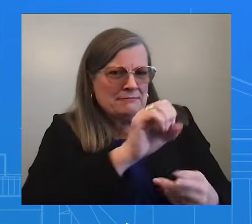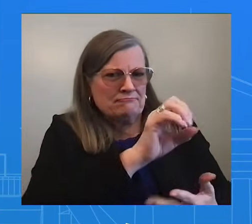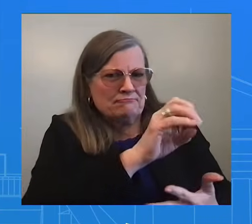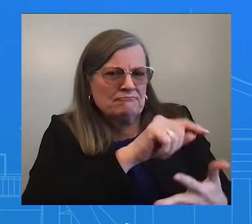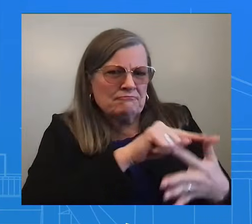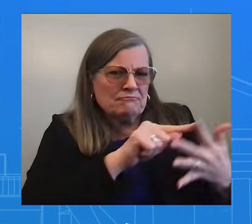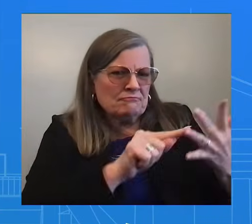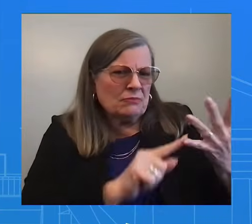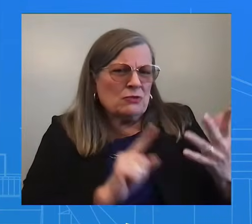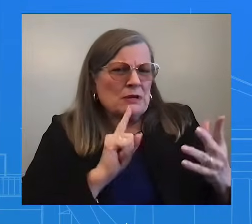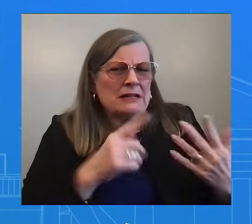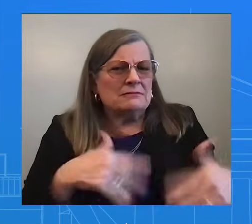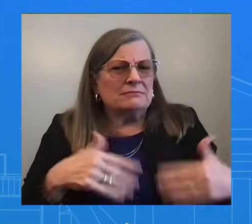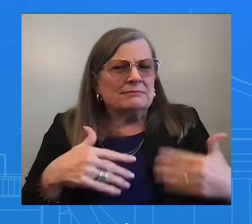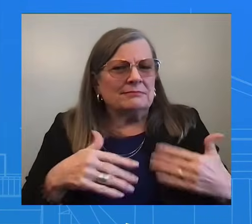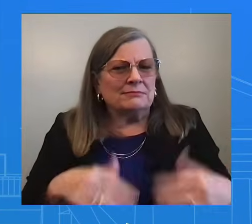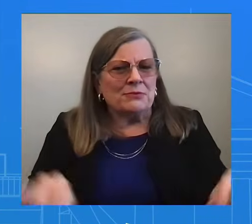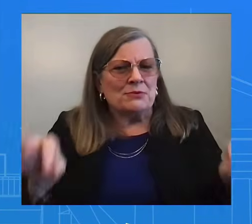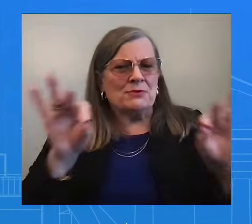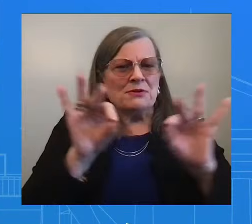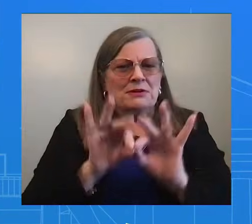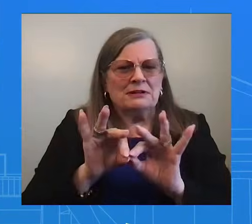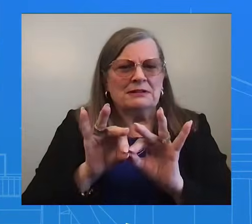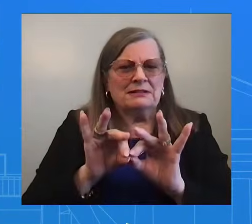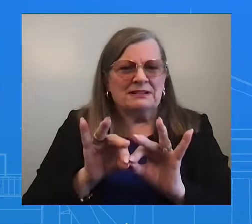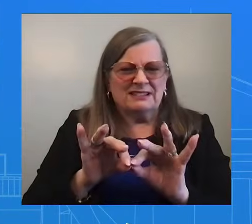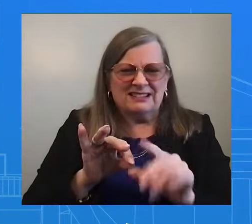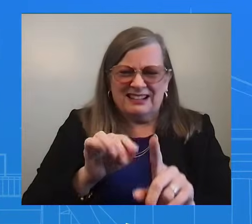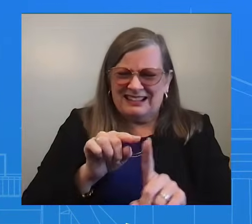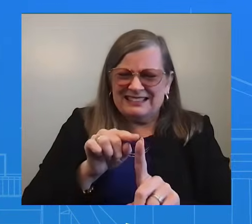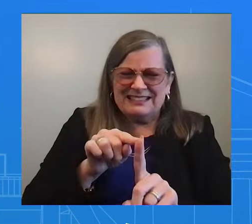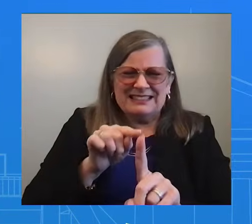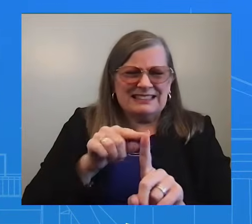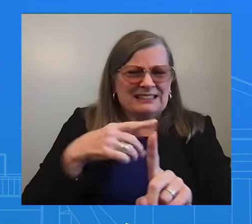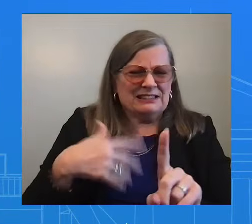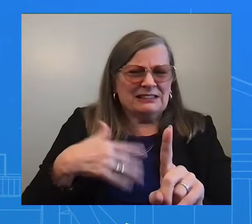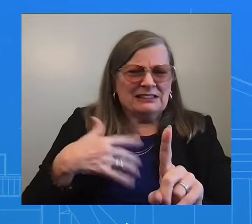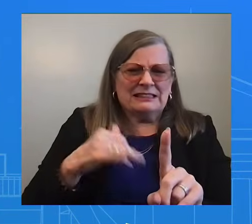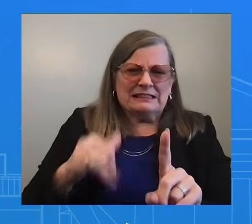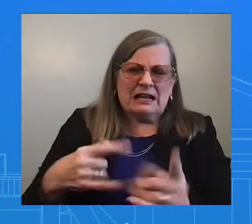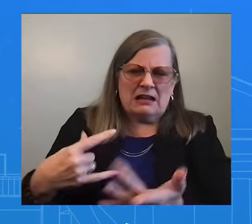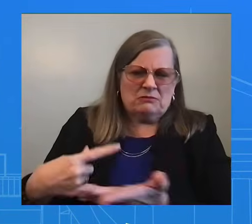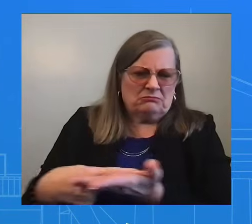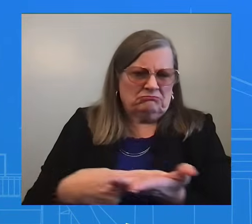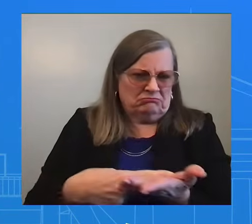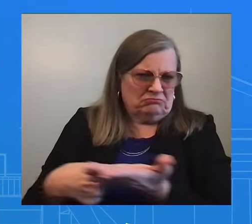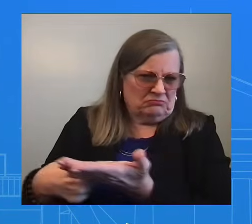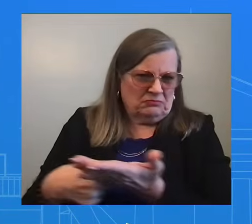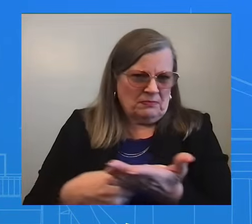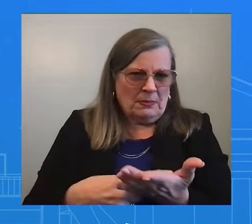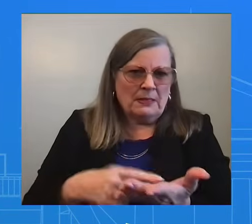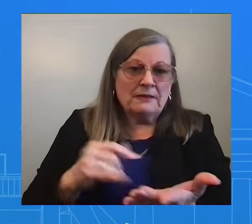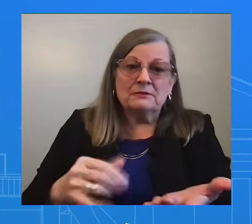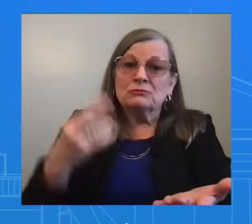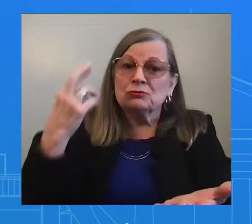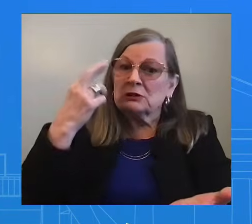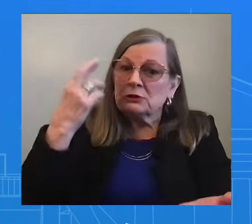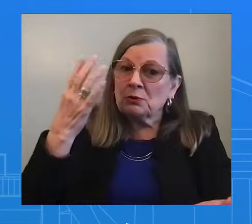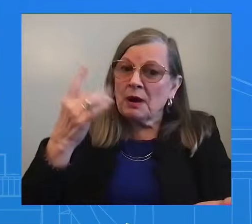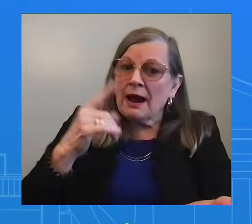But that was broadly speaking, and I think more to the point of why Secretary Blinken and Liz Sherwood-Randall and Secretary Mayorkas will be going down there